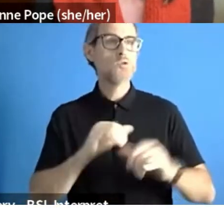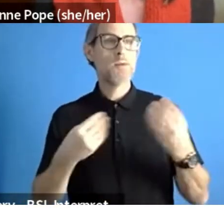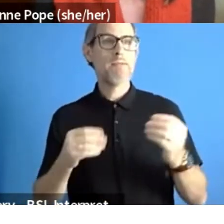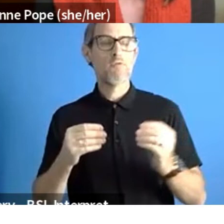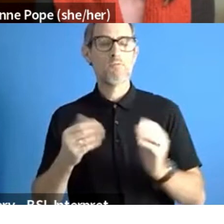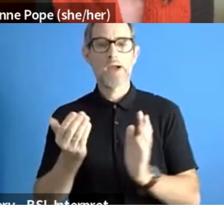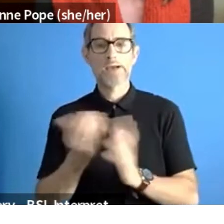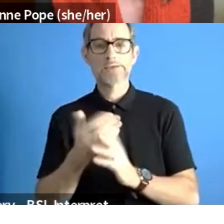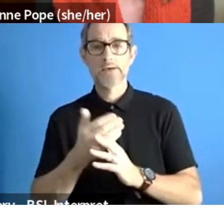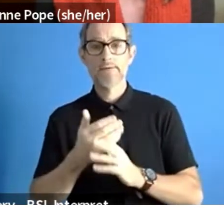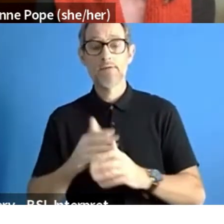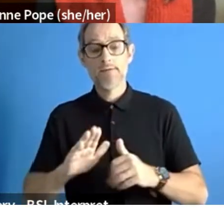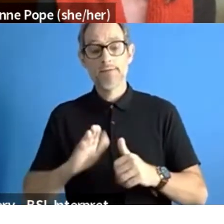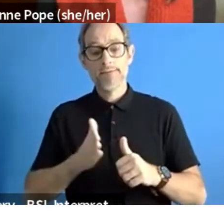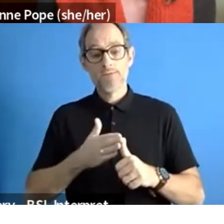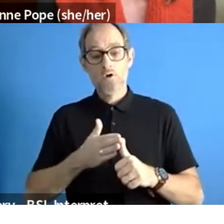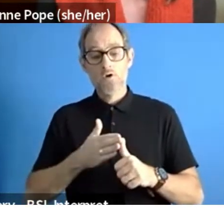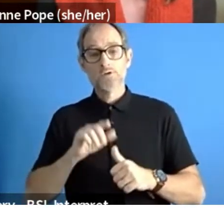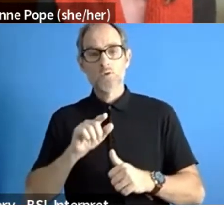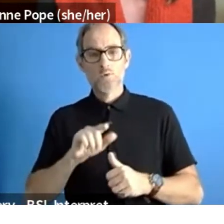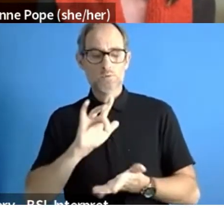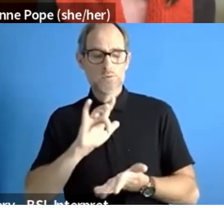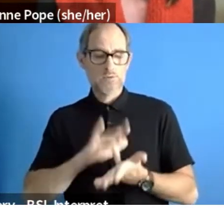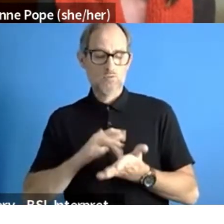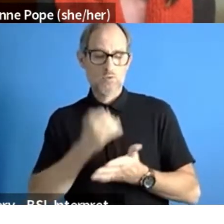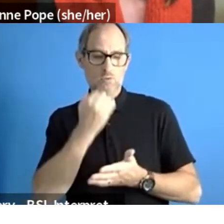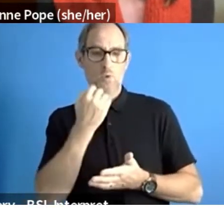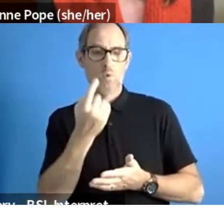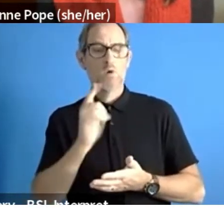to make accessibility the dominant factor in the requirements and